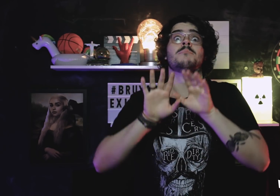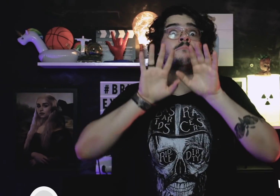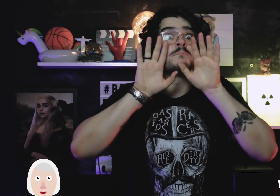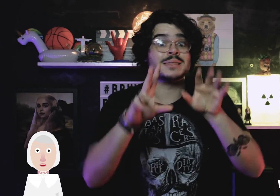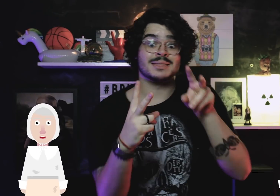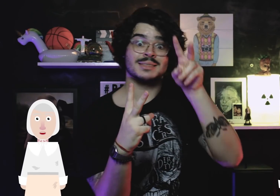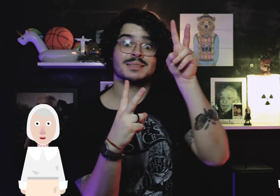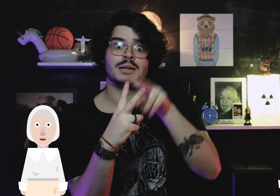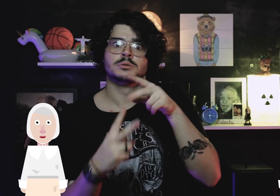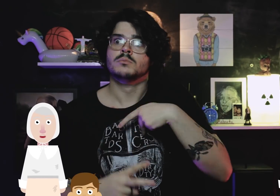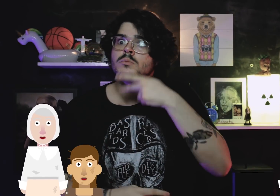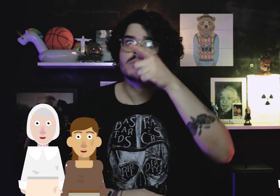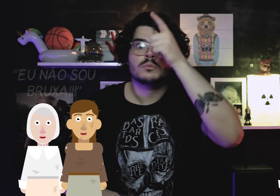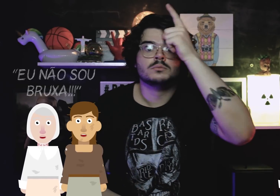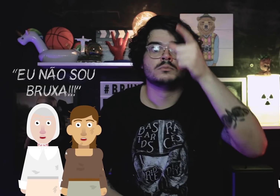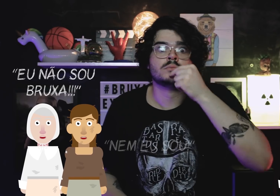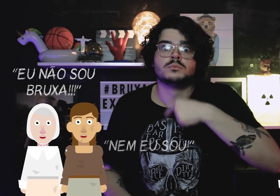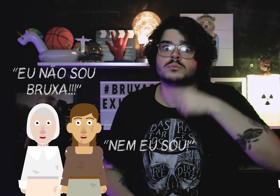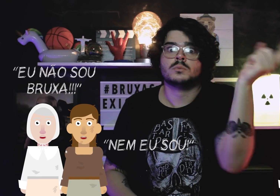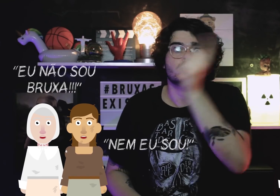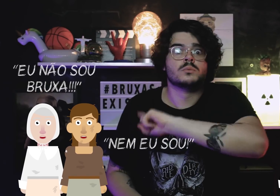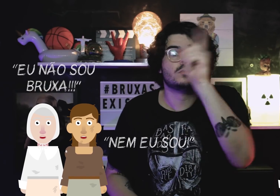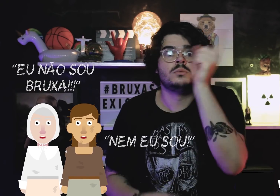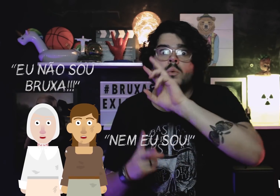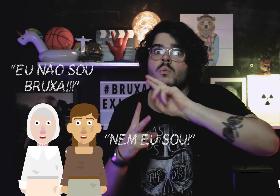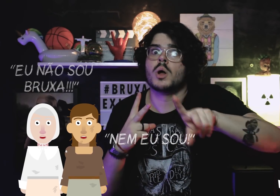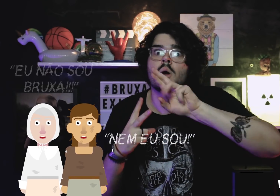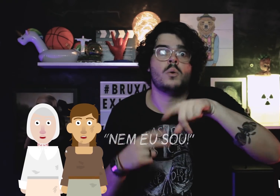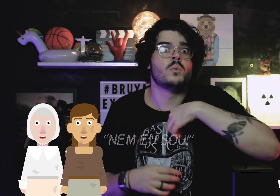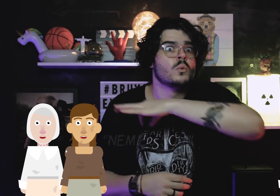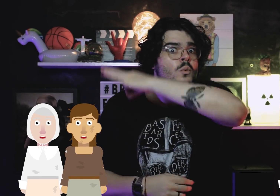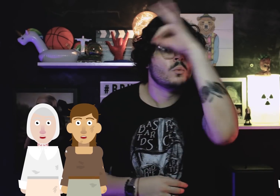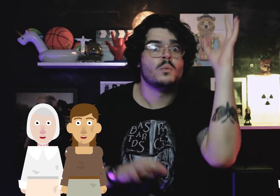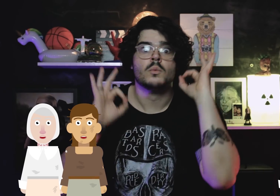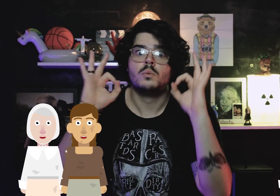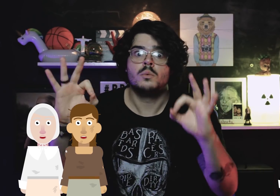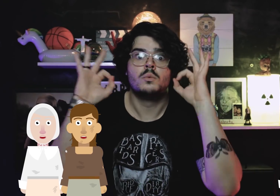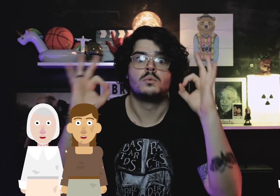but they said they were innocent.